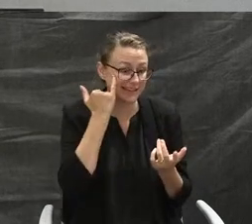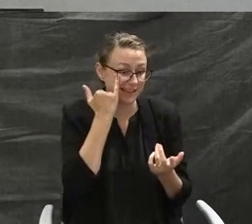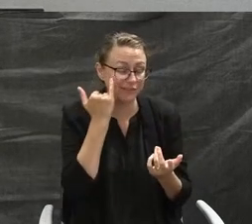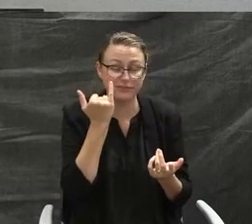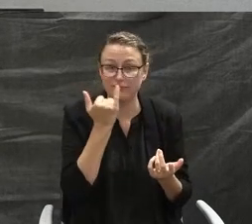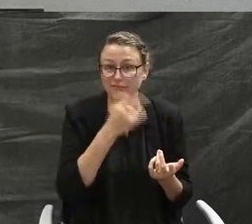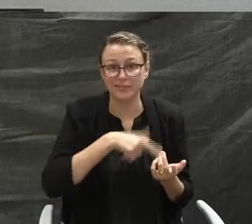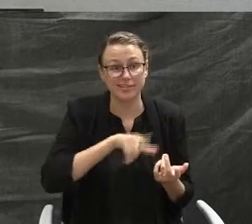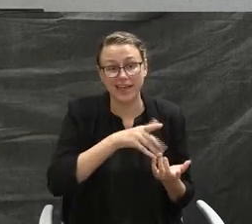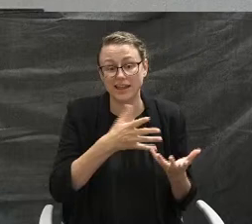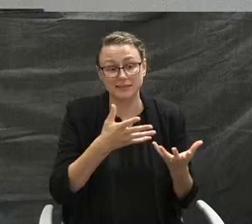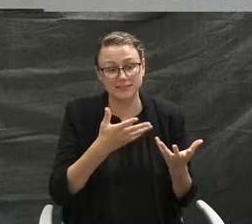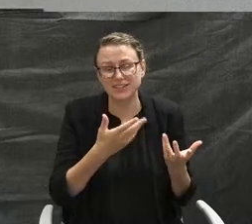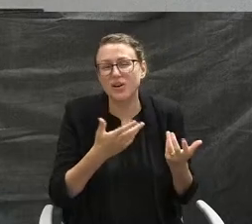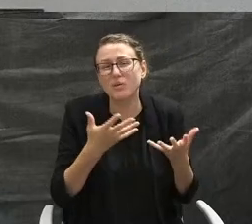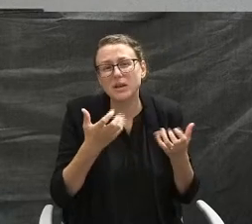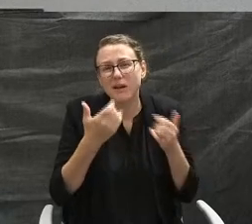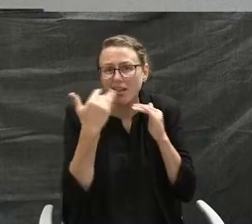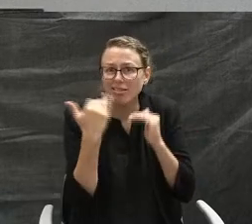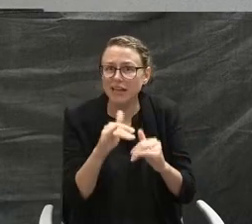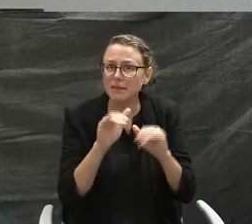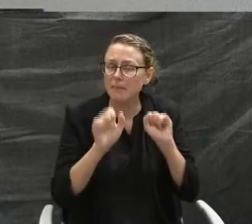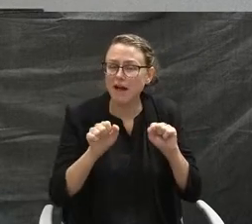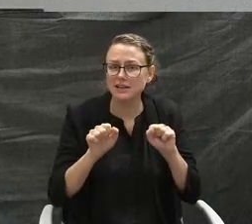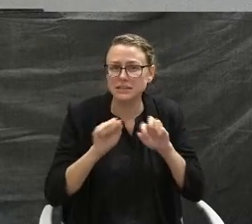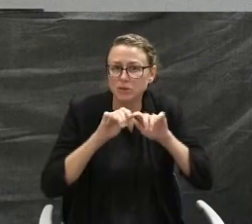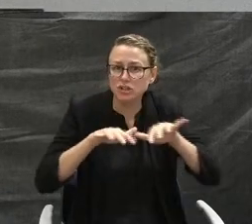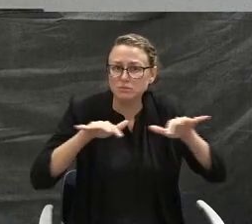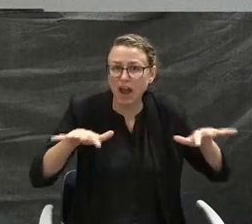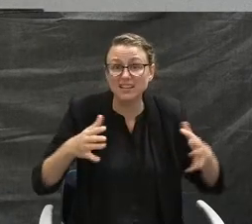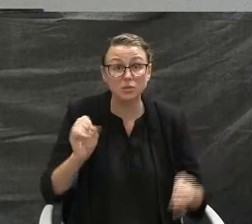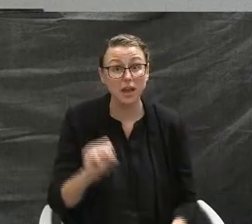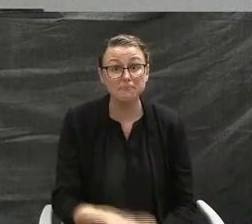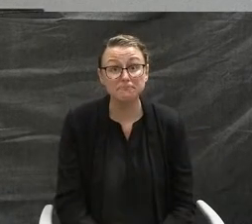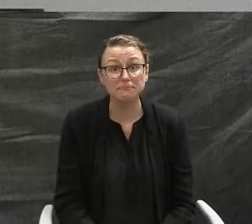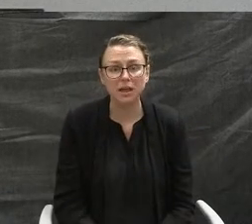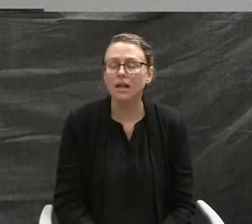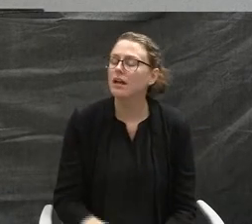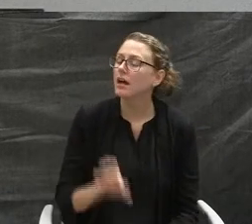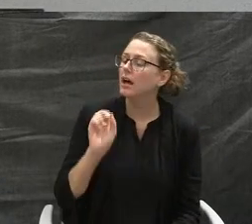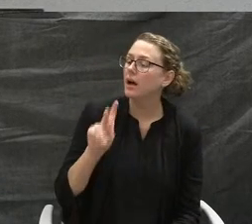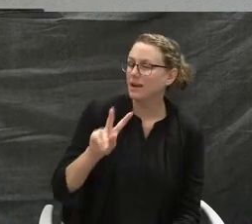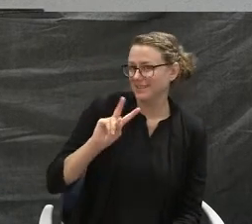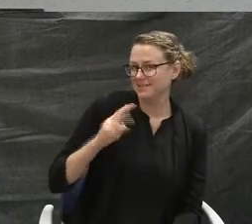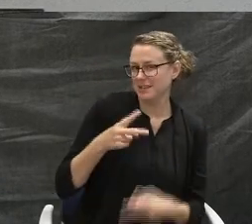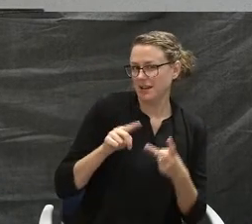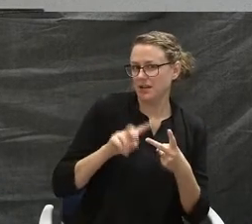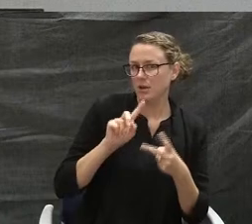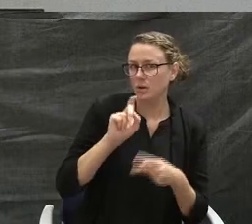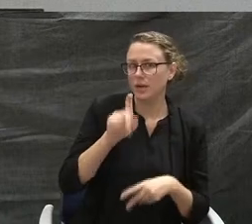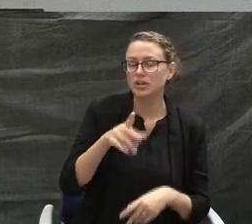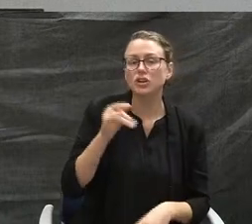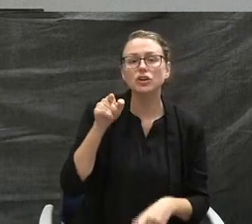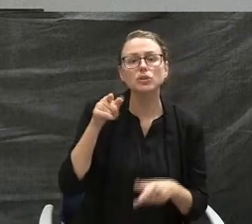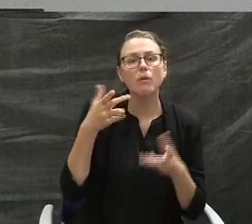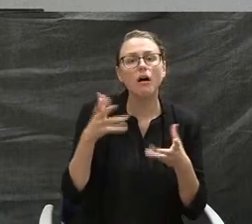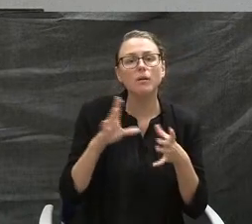manage possible spread of the disease. And you mentioned um, in this model for the high